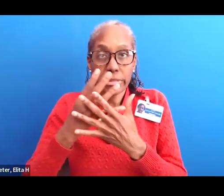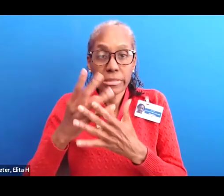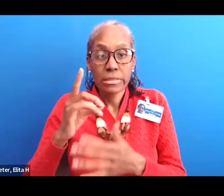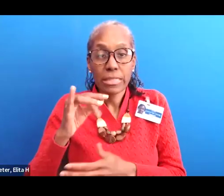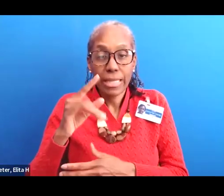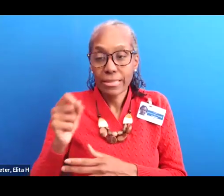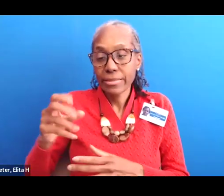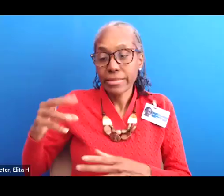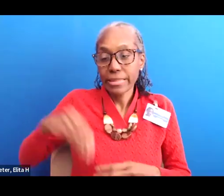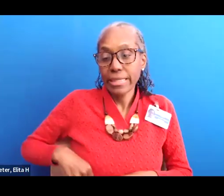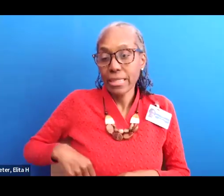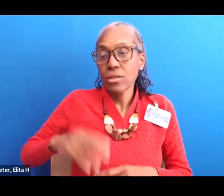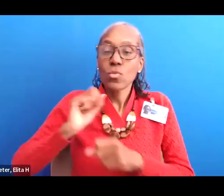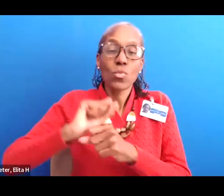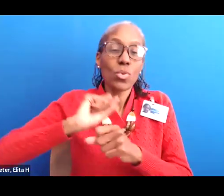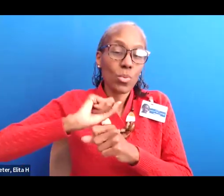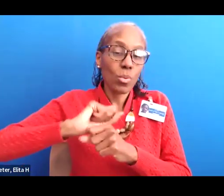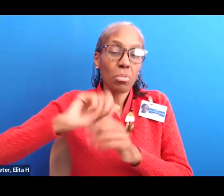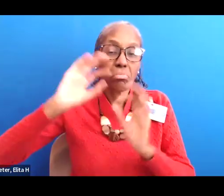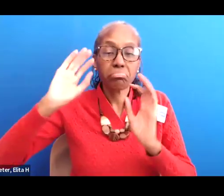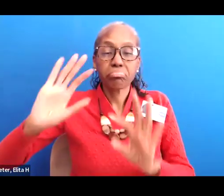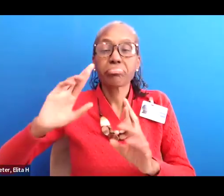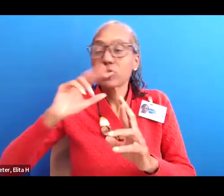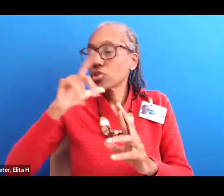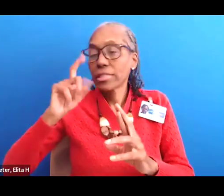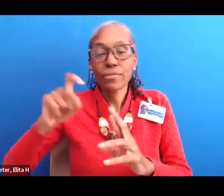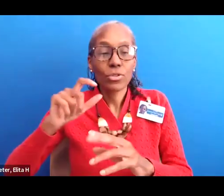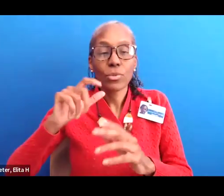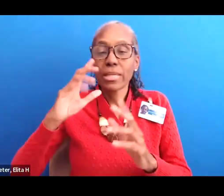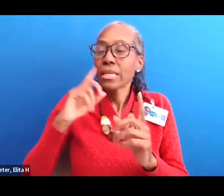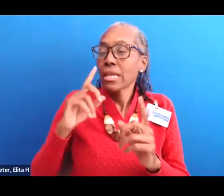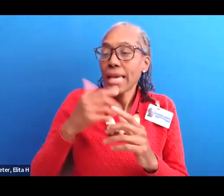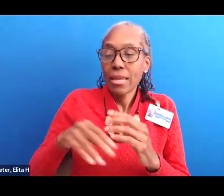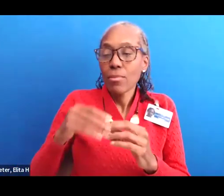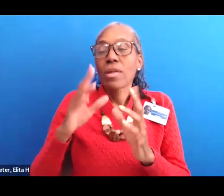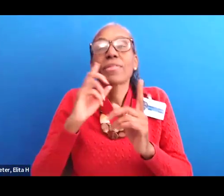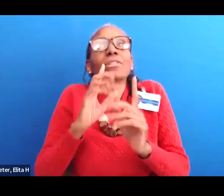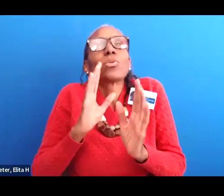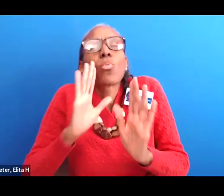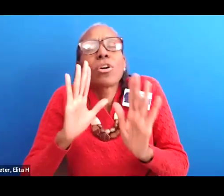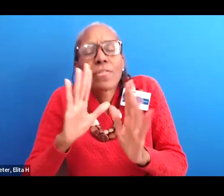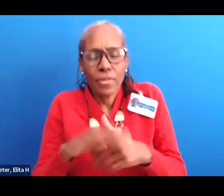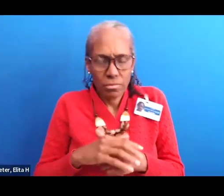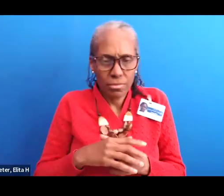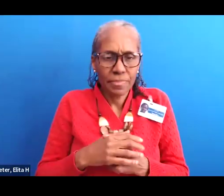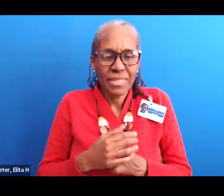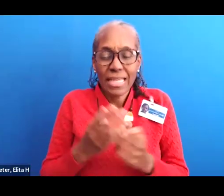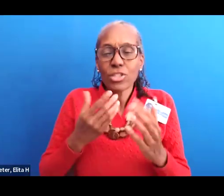got it in, worked like a charm. She doesn't have to do dialysis. How wonderful is that? Now, it's just at the infancy stage of research.